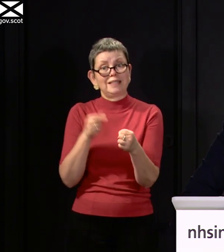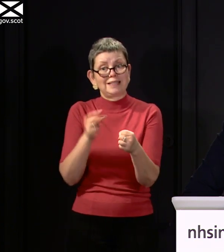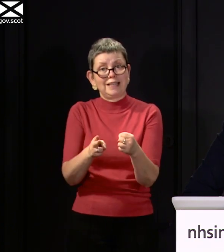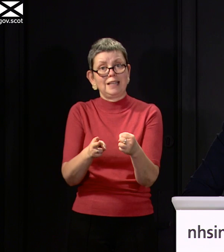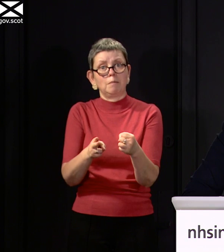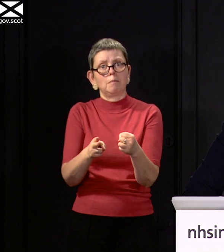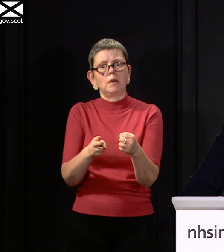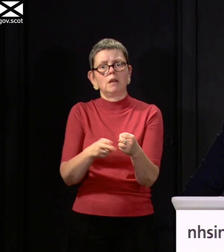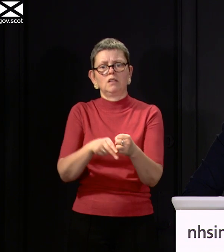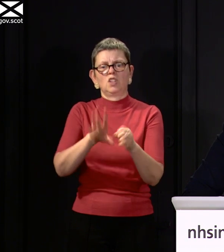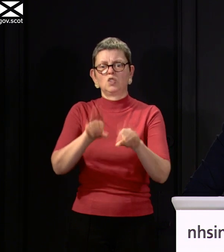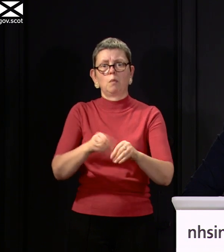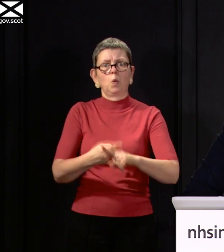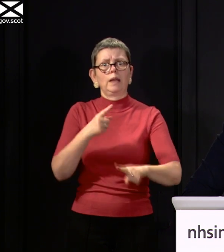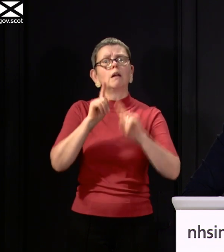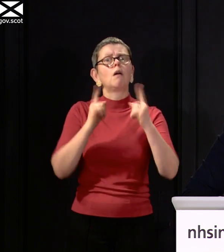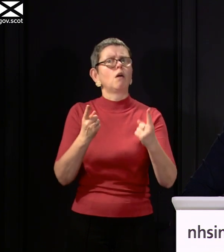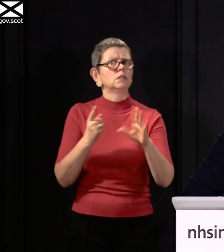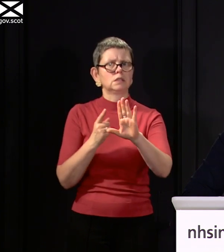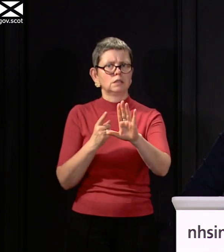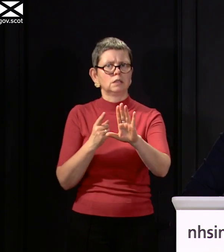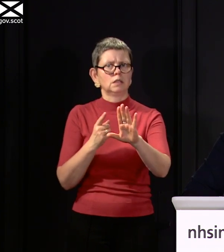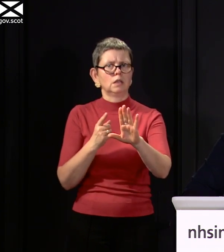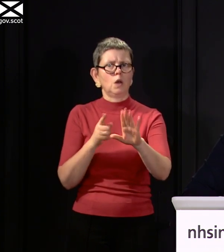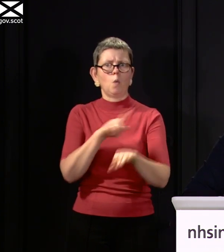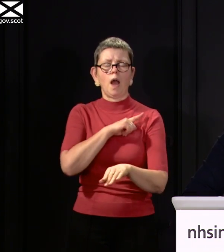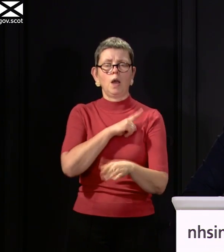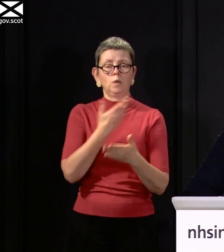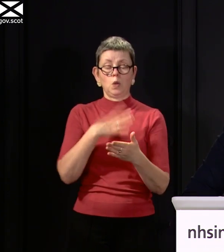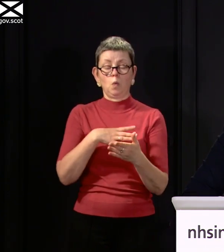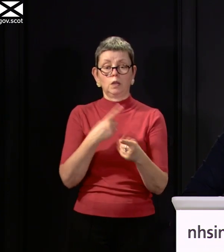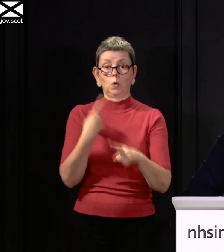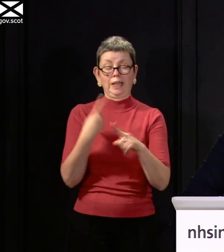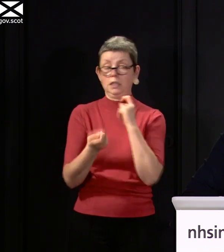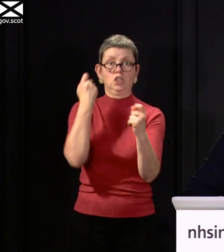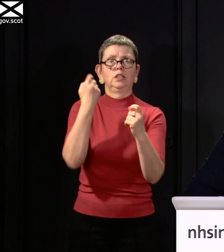of that, and we must absolutely avoid cliff edges to this. So for as long as we are dealing